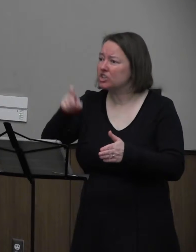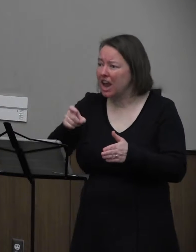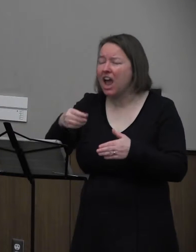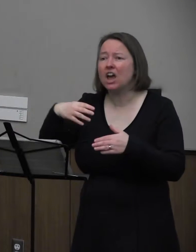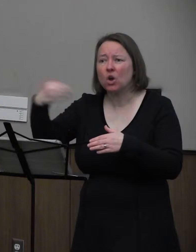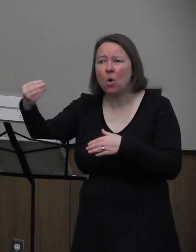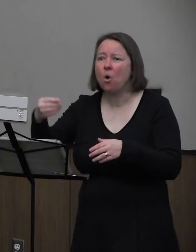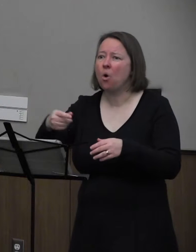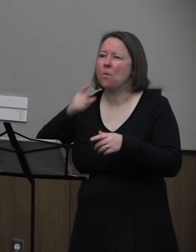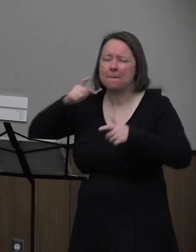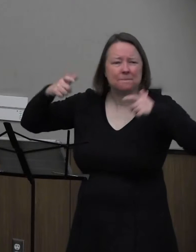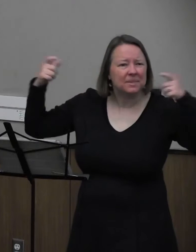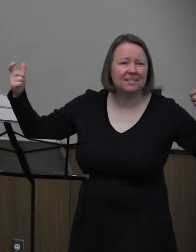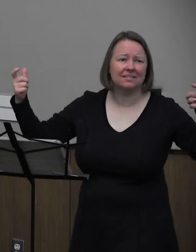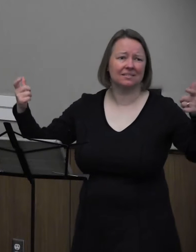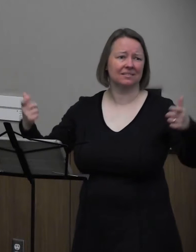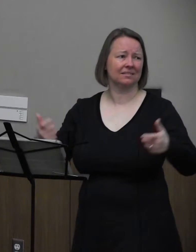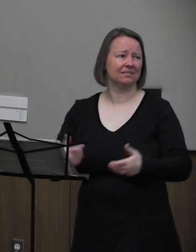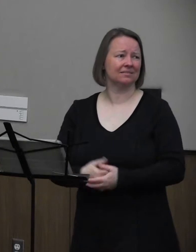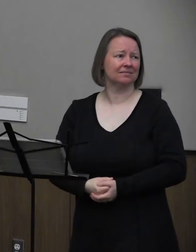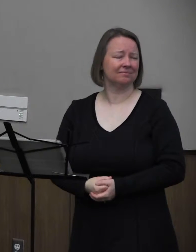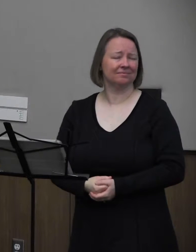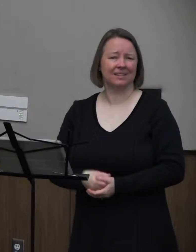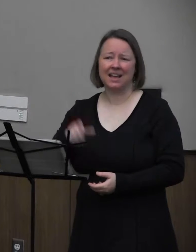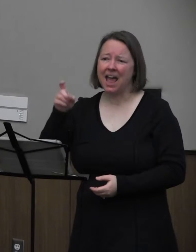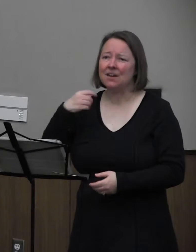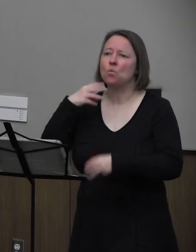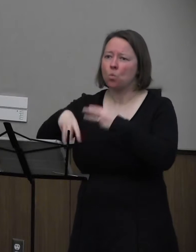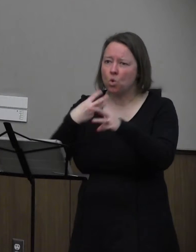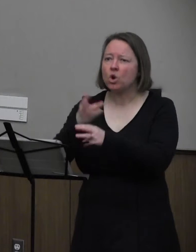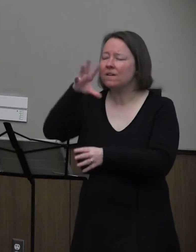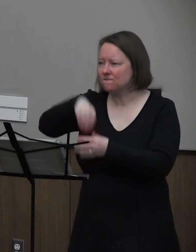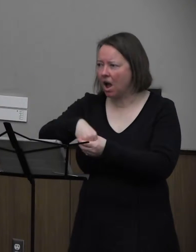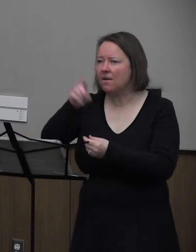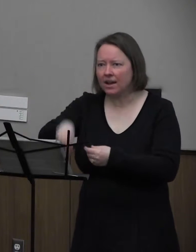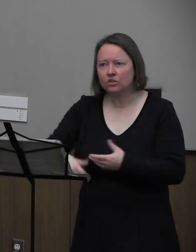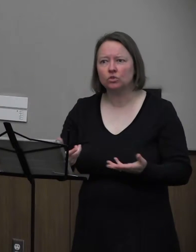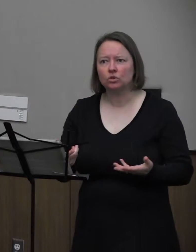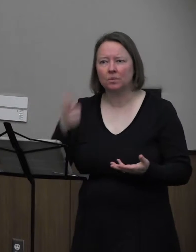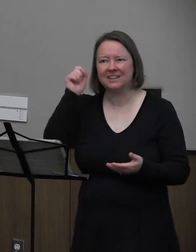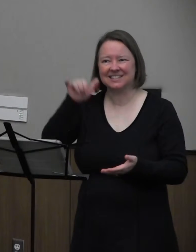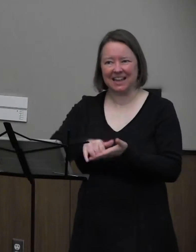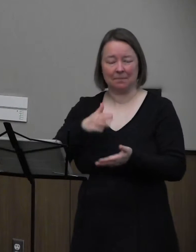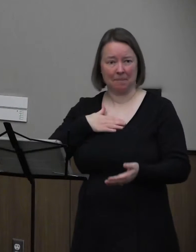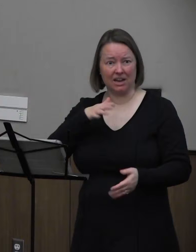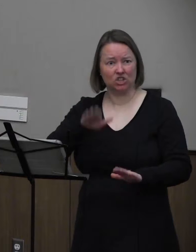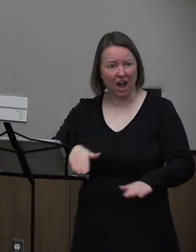big and large, had to have the world involved, because that's my child.